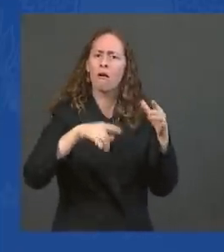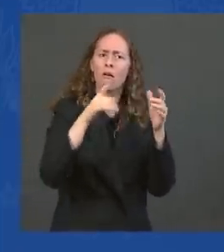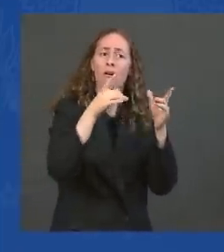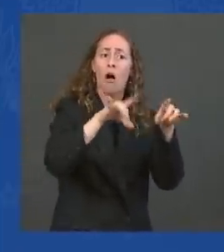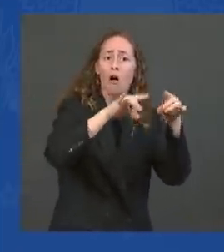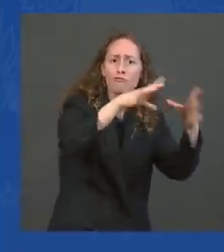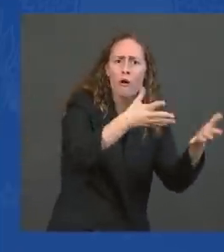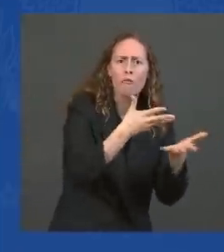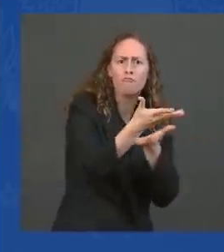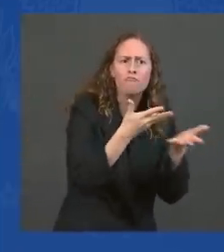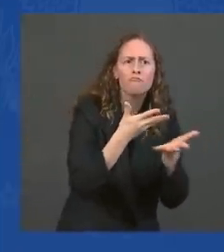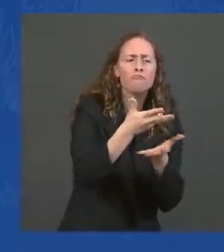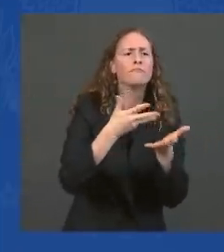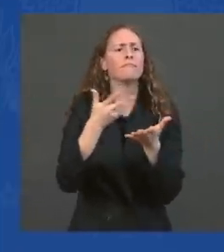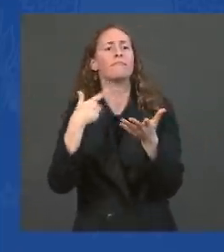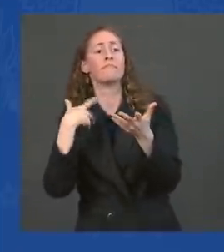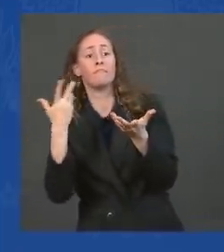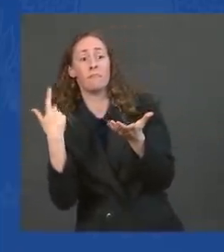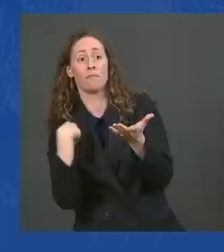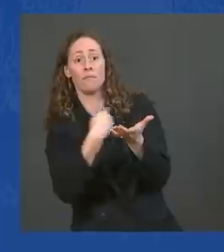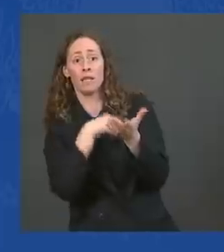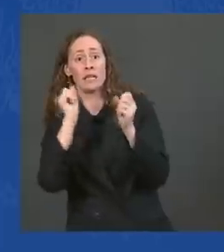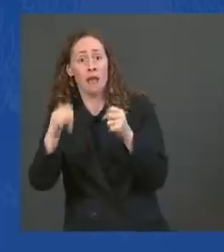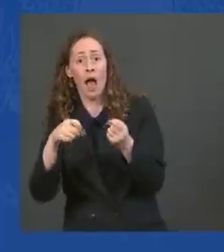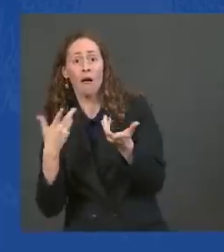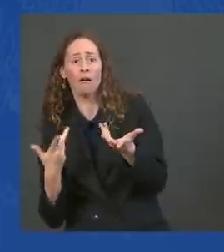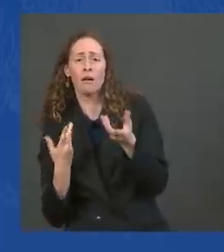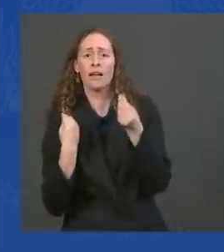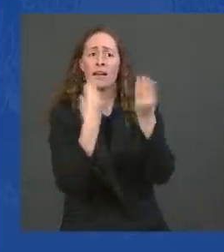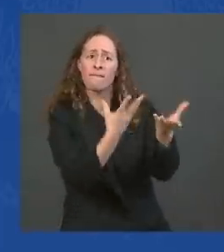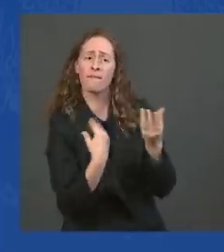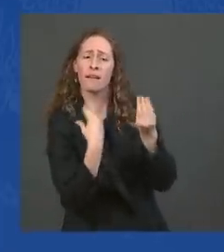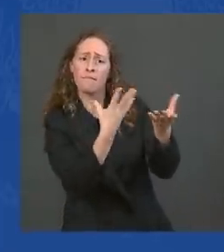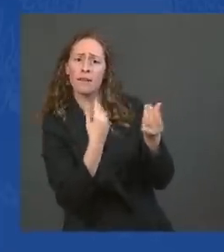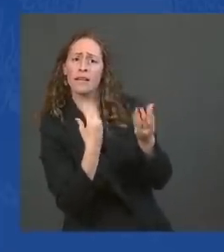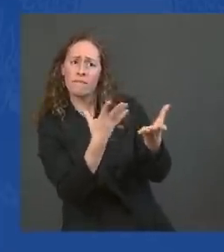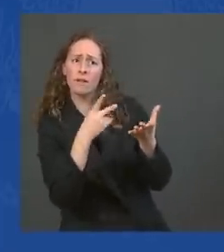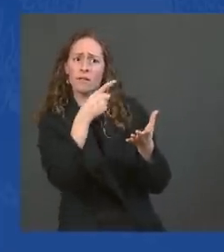nuclear-powered submarines for its navy -- conventionally armed.